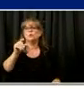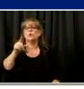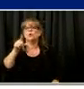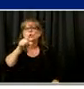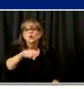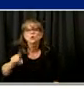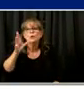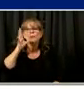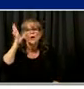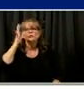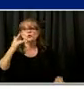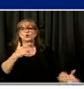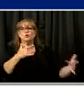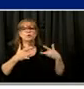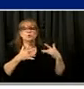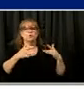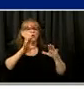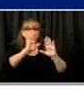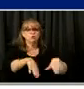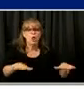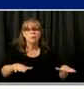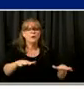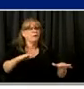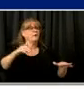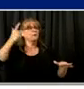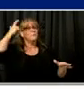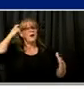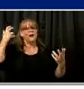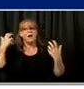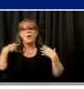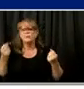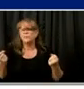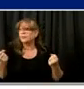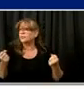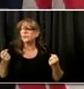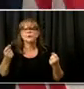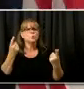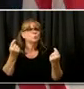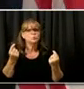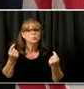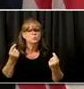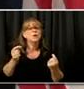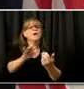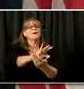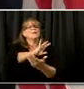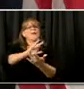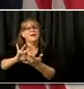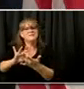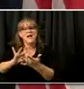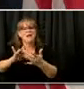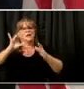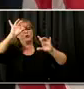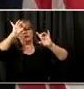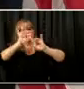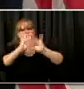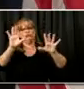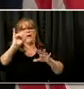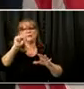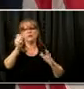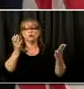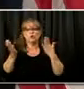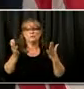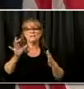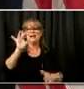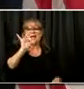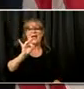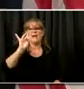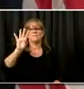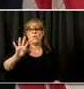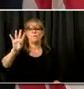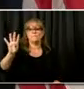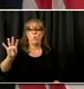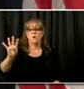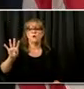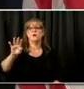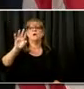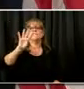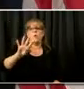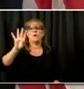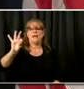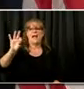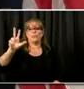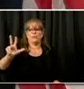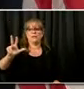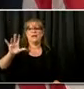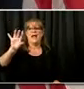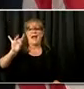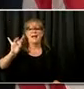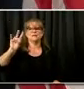colorado crisis services at 844-493-8255 or you can text the word talk to 38255